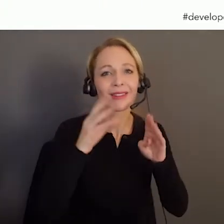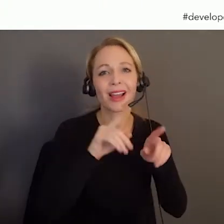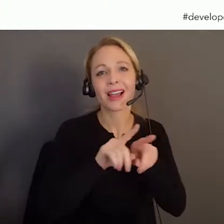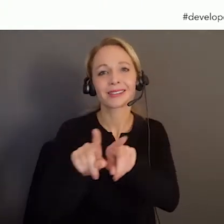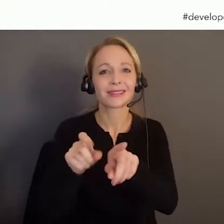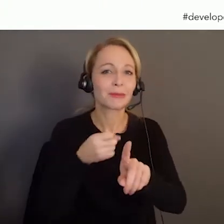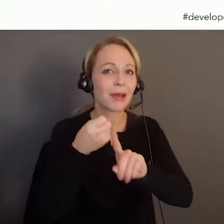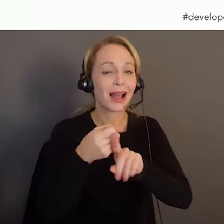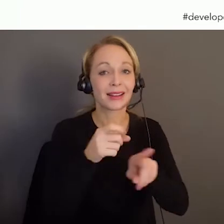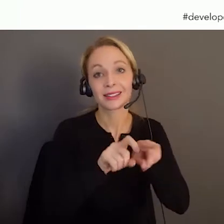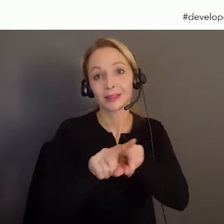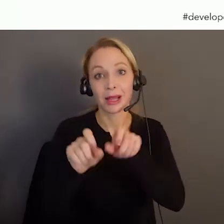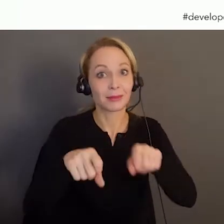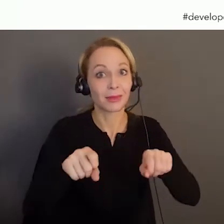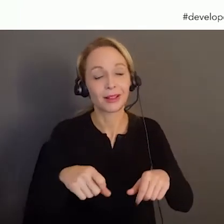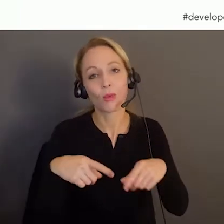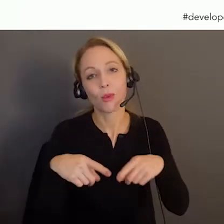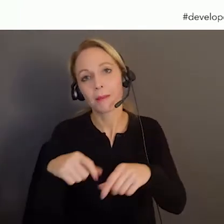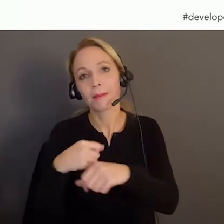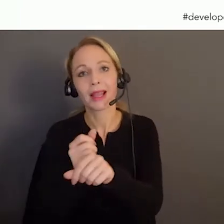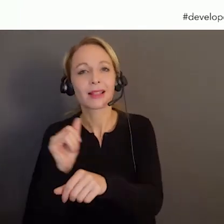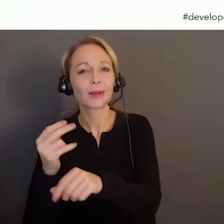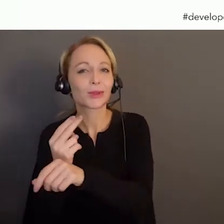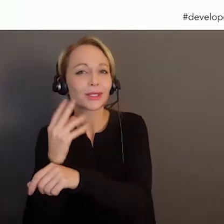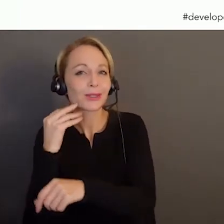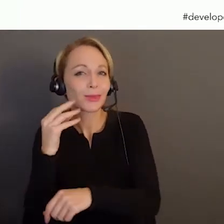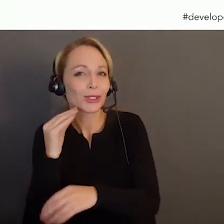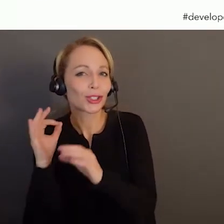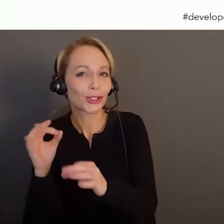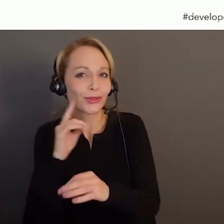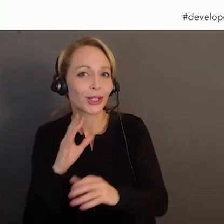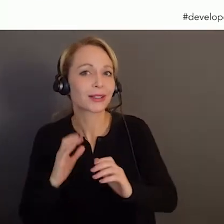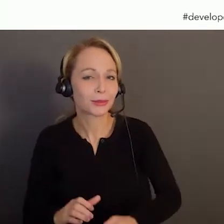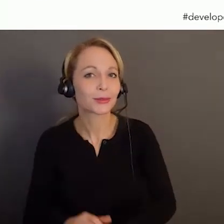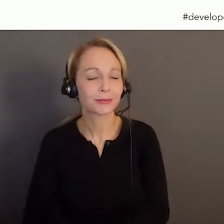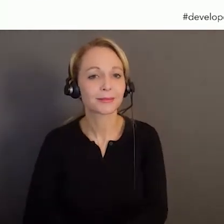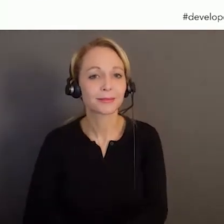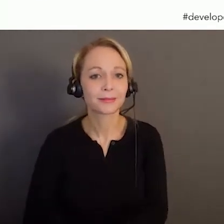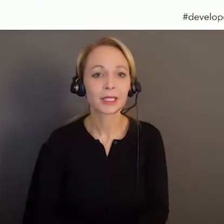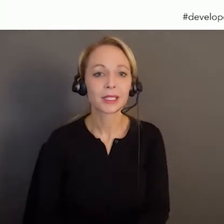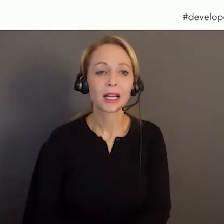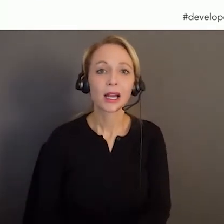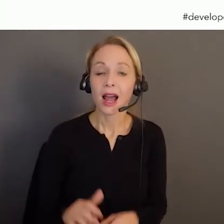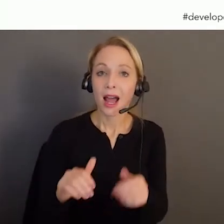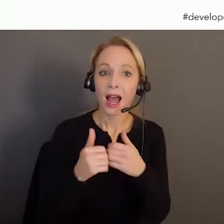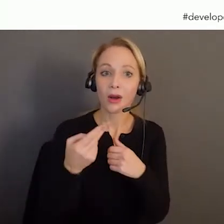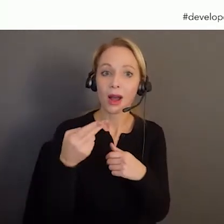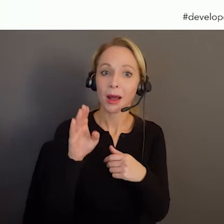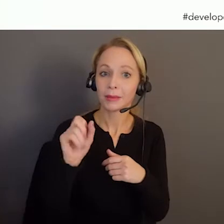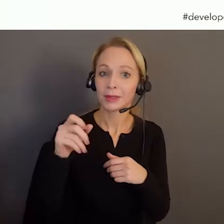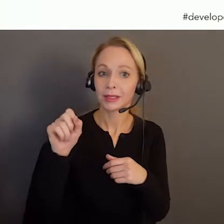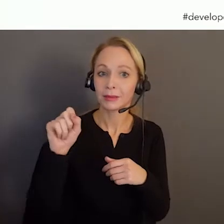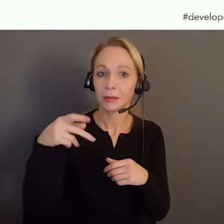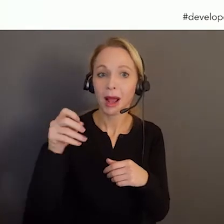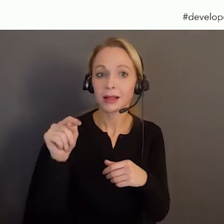POSSIBLE AND MAKE THE USER EXPERIENCE WELL FOR YOUR CUSTOMERS. HOW DO HubSpot USERS BENEFIT?